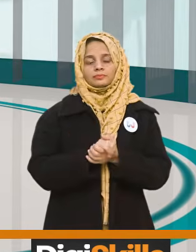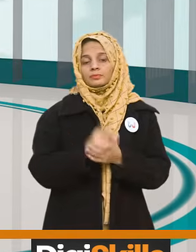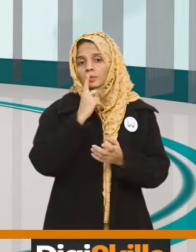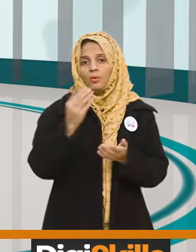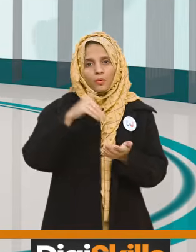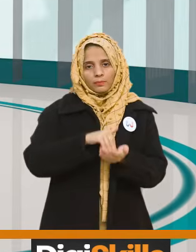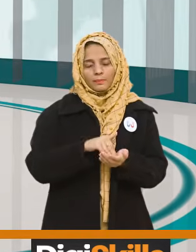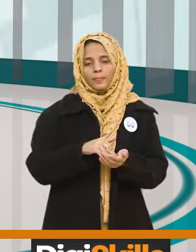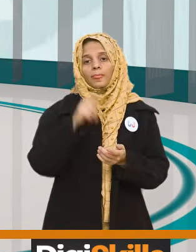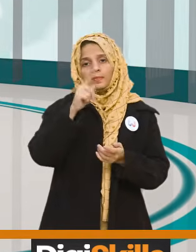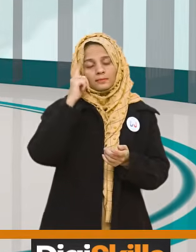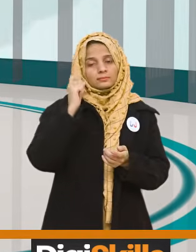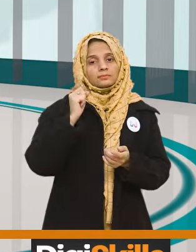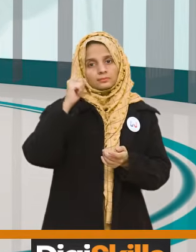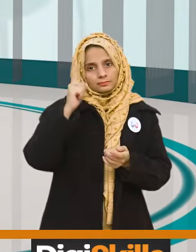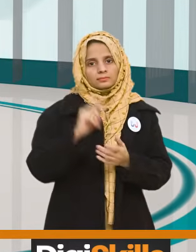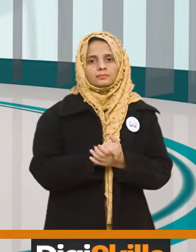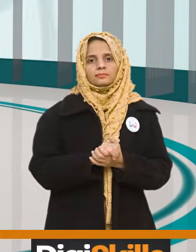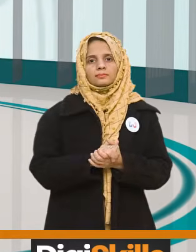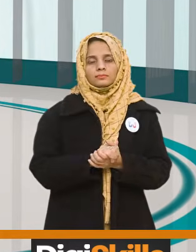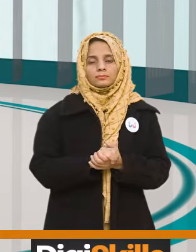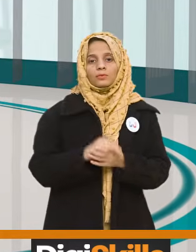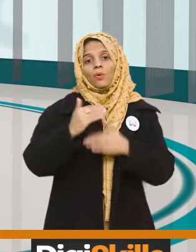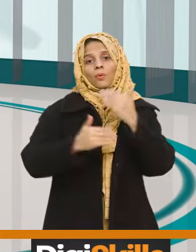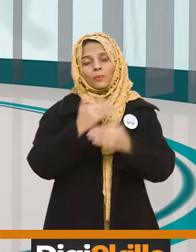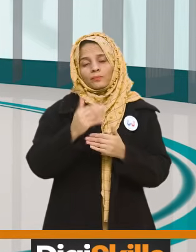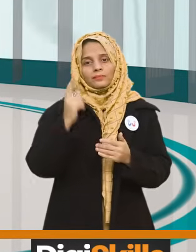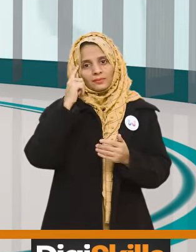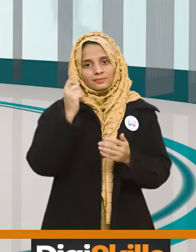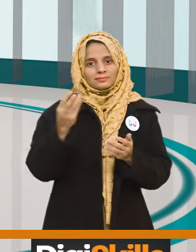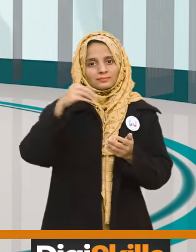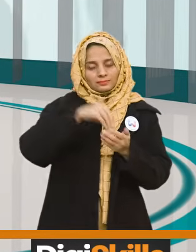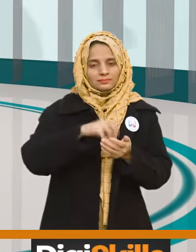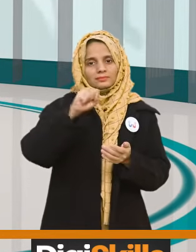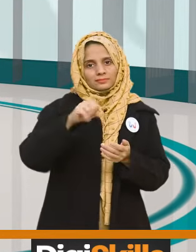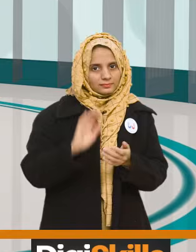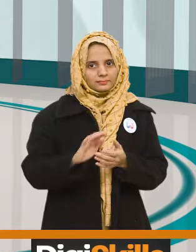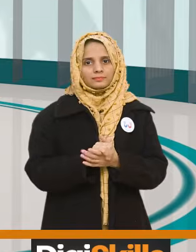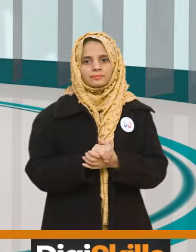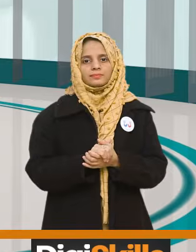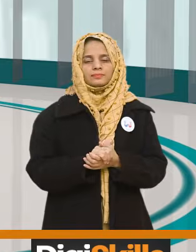This is because, it is possible that when you are focusing on number of bids, then you